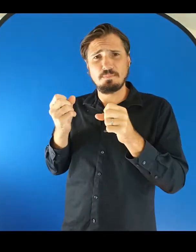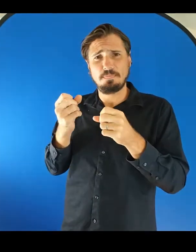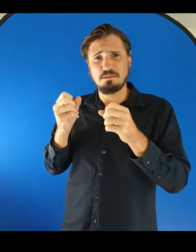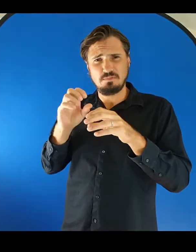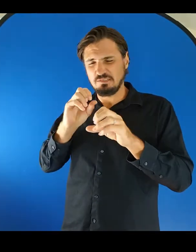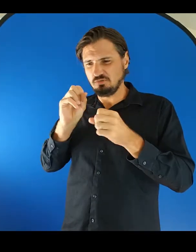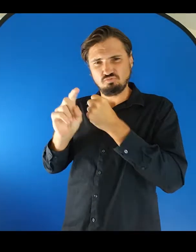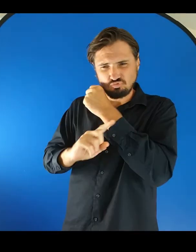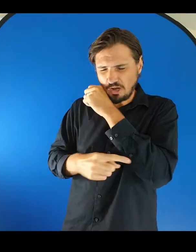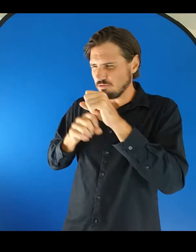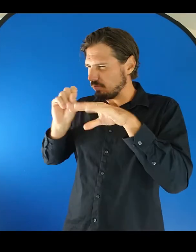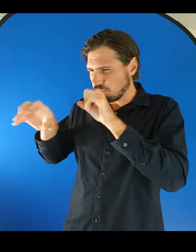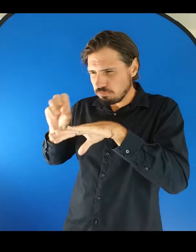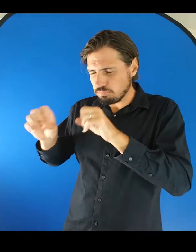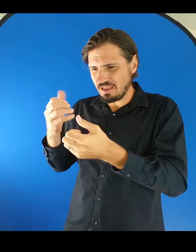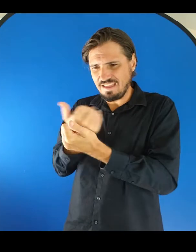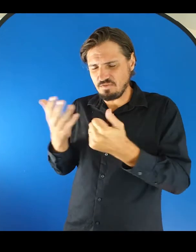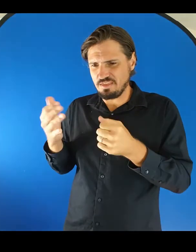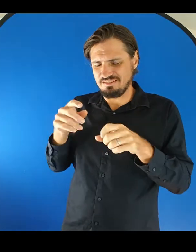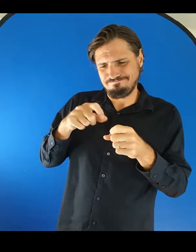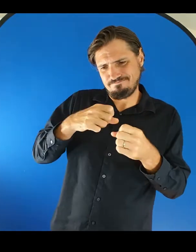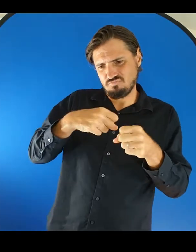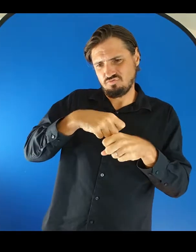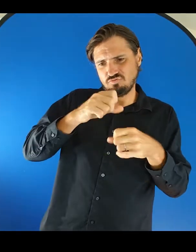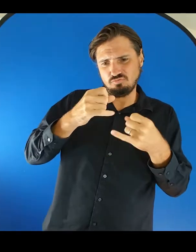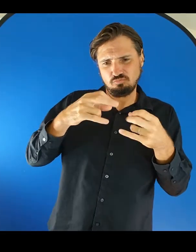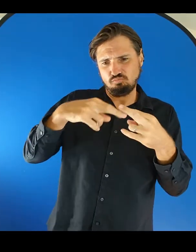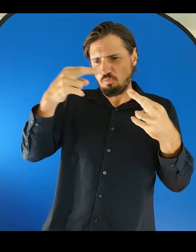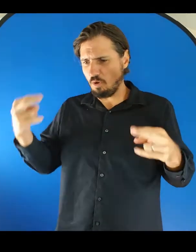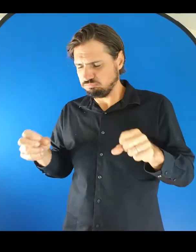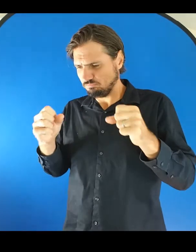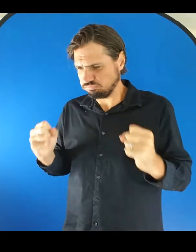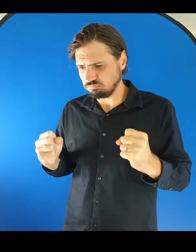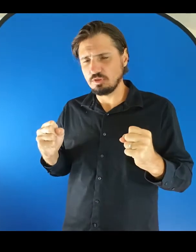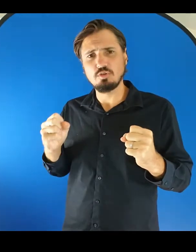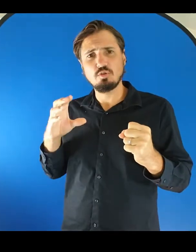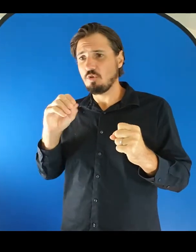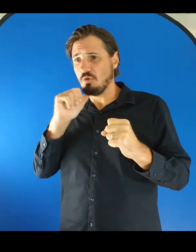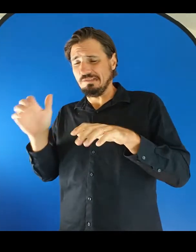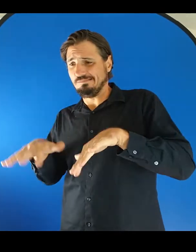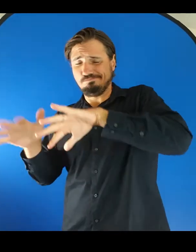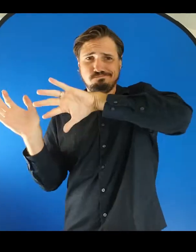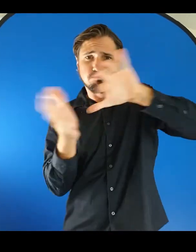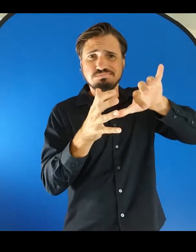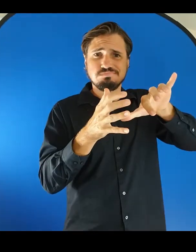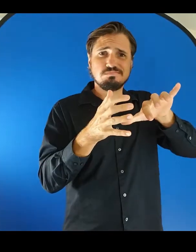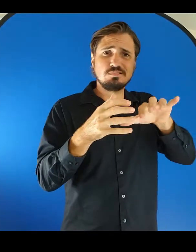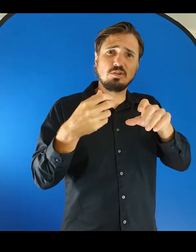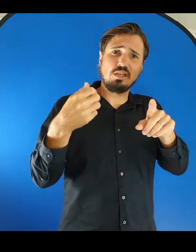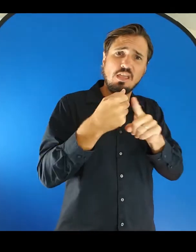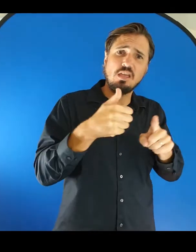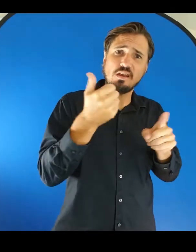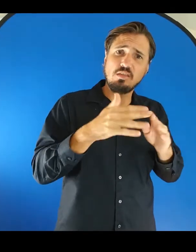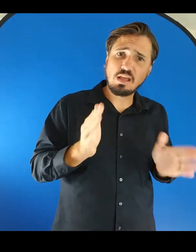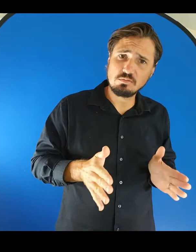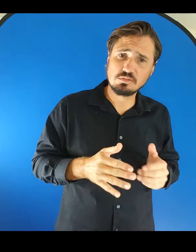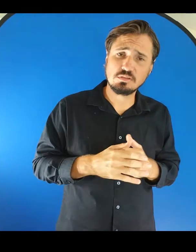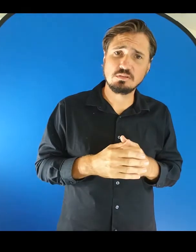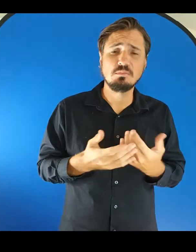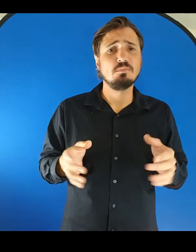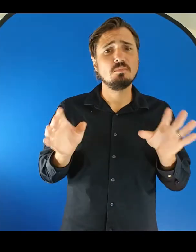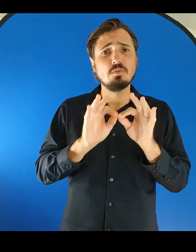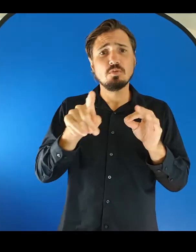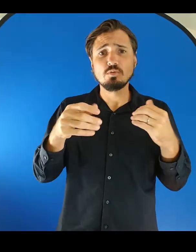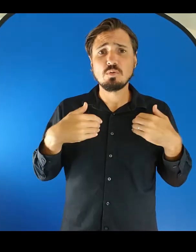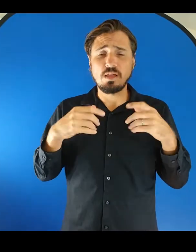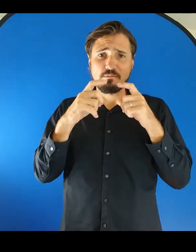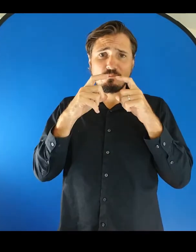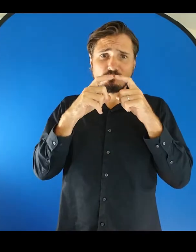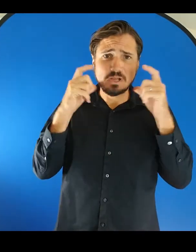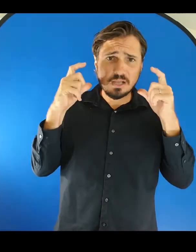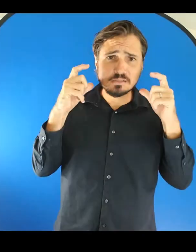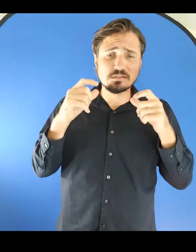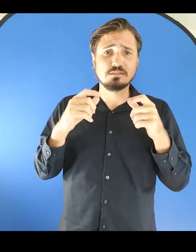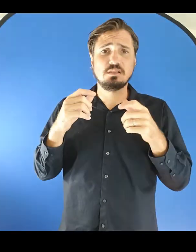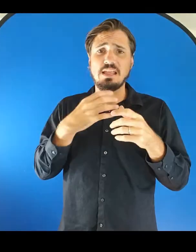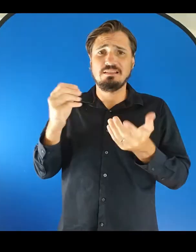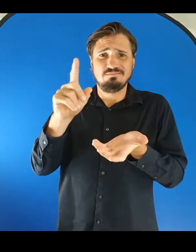In addition to having a 14-day stock of emergency supplies, make sure you and your family are prepared with masks and hand sanitizers in case you need to leave your home and seek shelter.